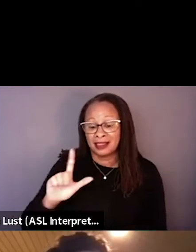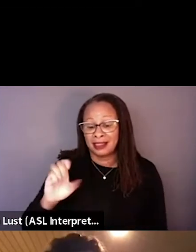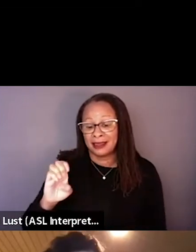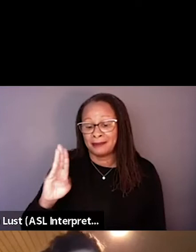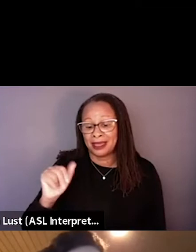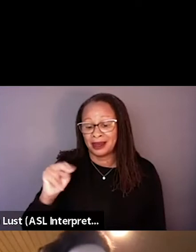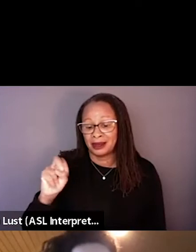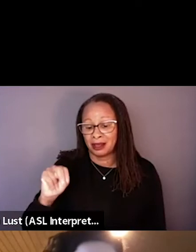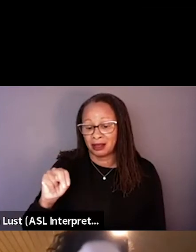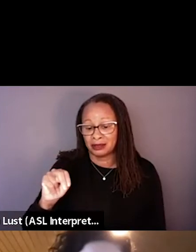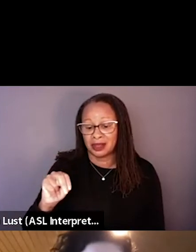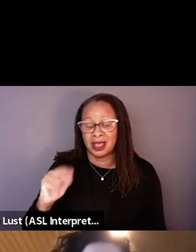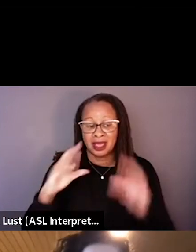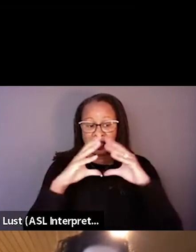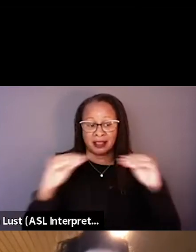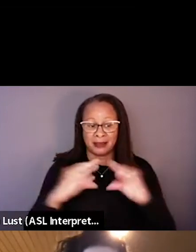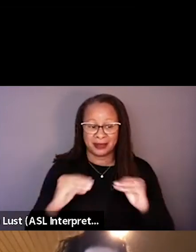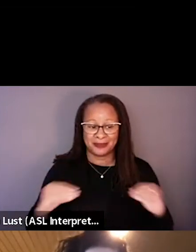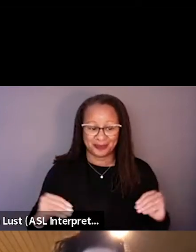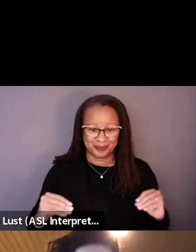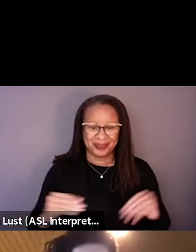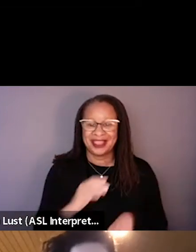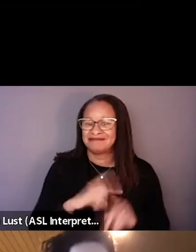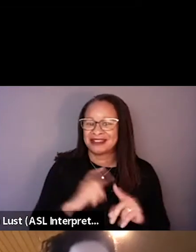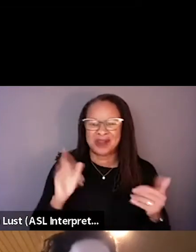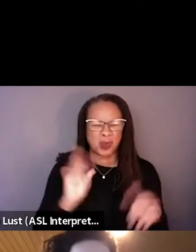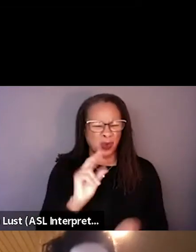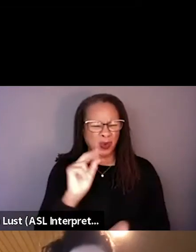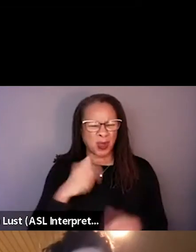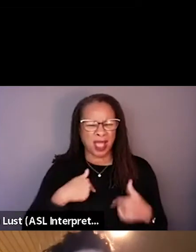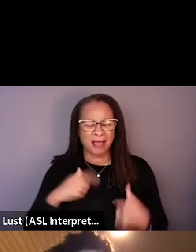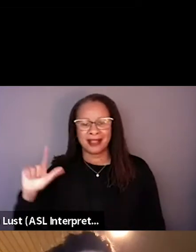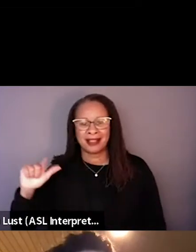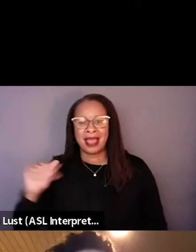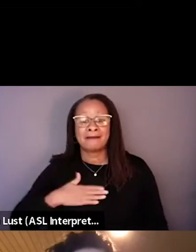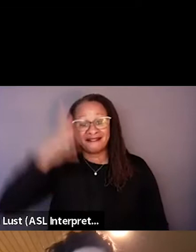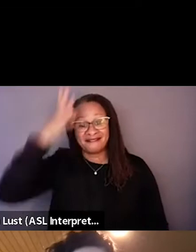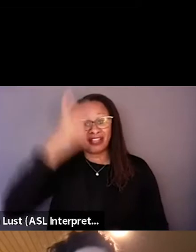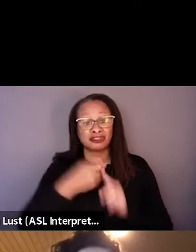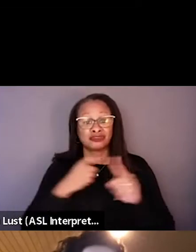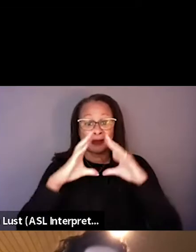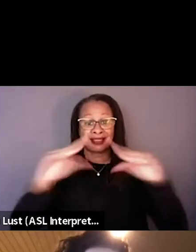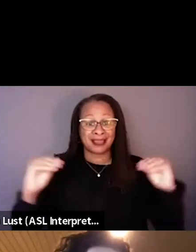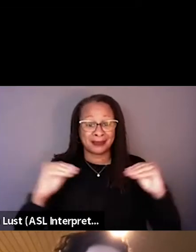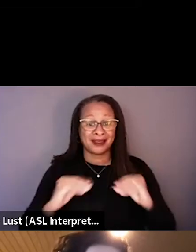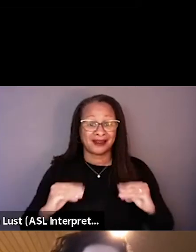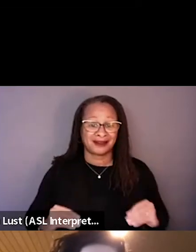No, no, I'm based in Los Angeles. Oh, you are, okay. I'm based in Los Angeles. My dad's from Lebanon and I grew up going to Lebanon